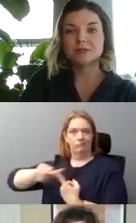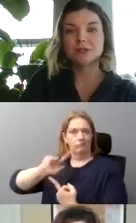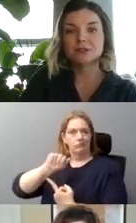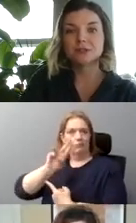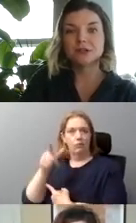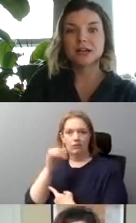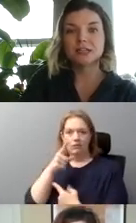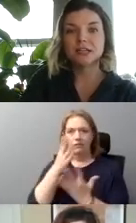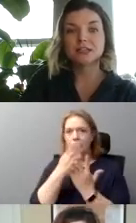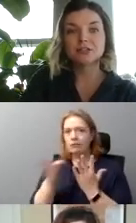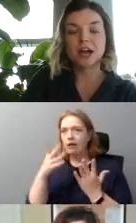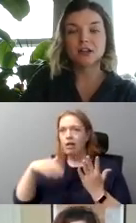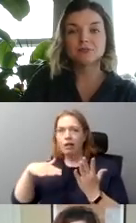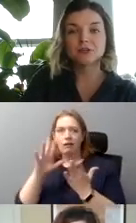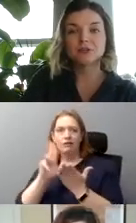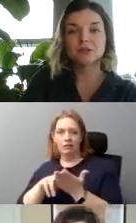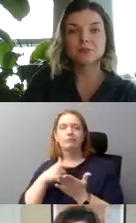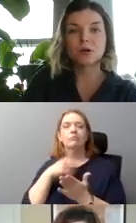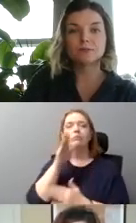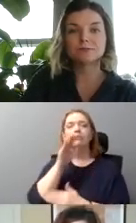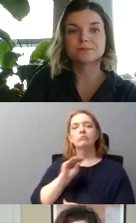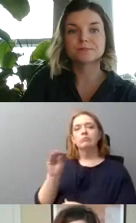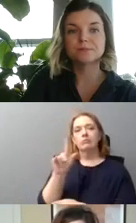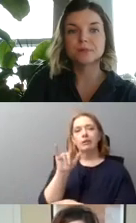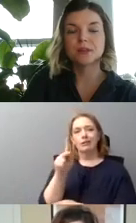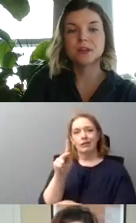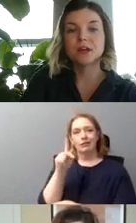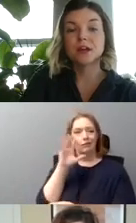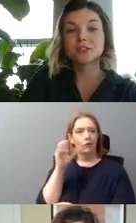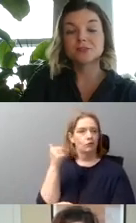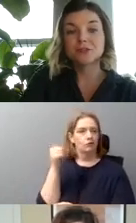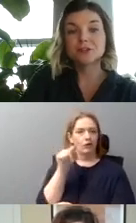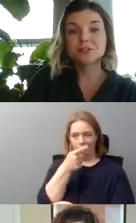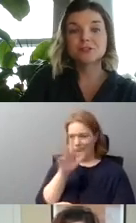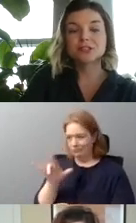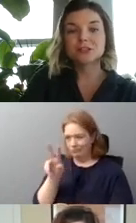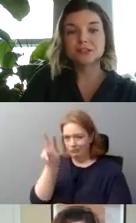tours we will add a link in the chat where you can learn more. So for those of you just learning